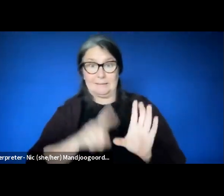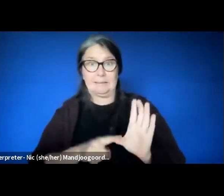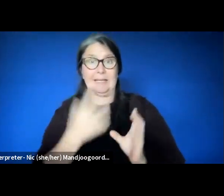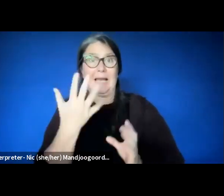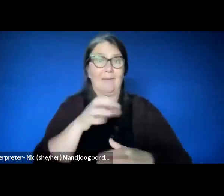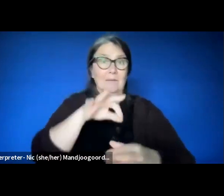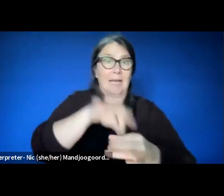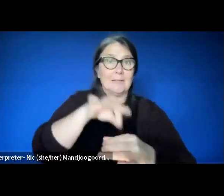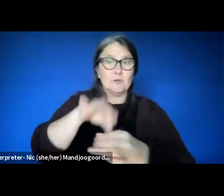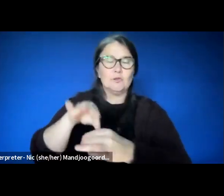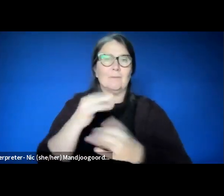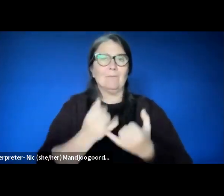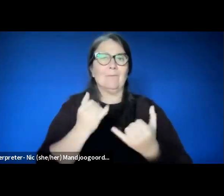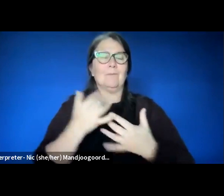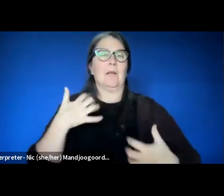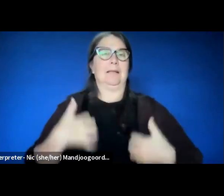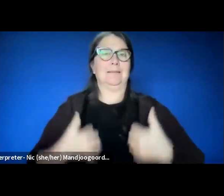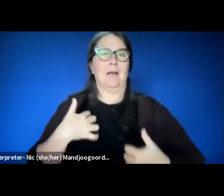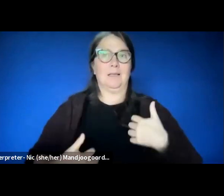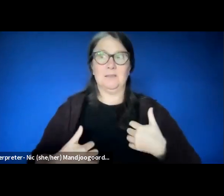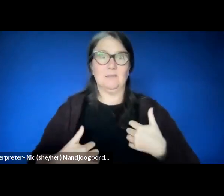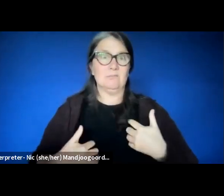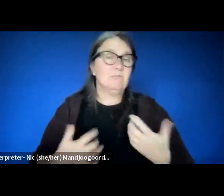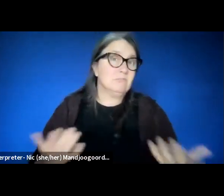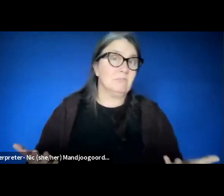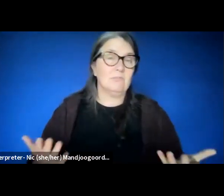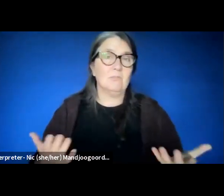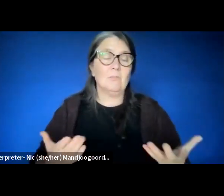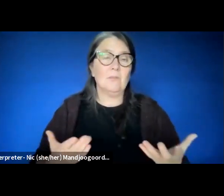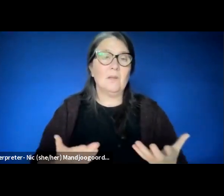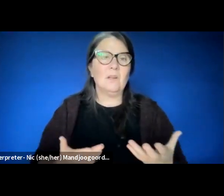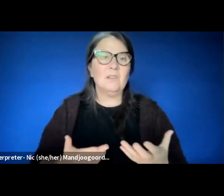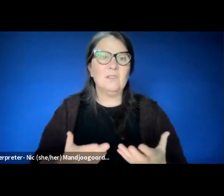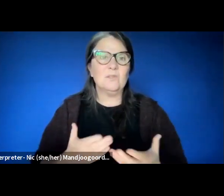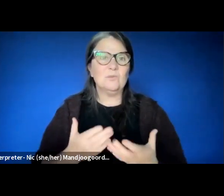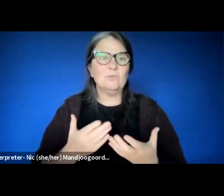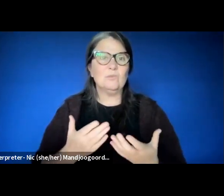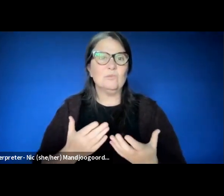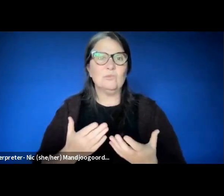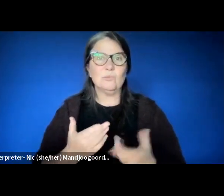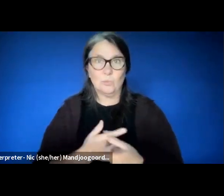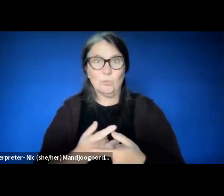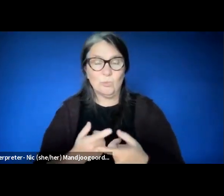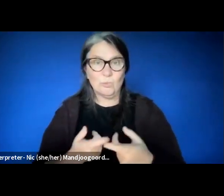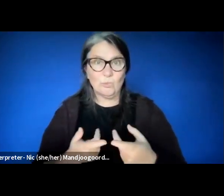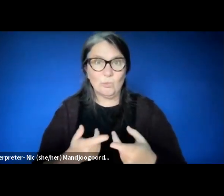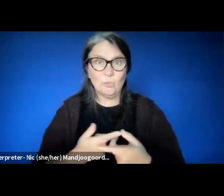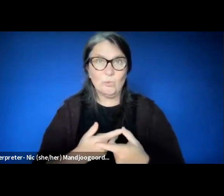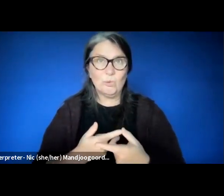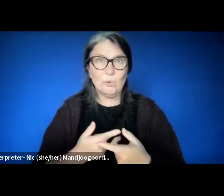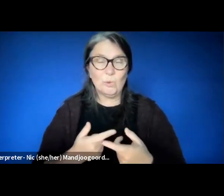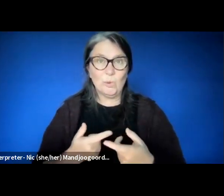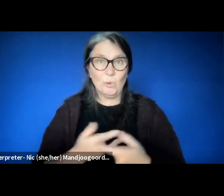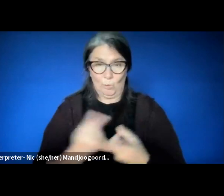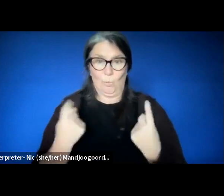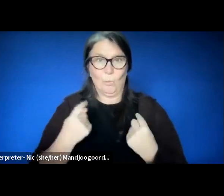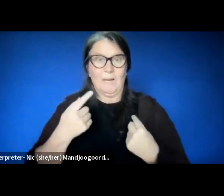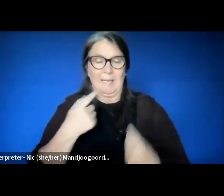alone, but this you've got election coming up, which is super exciting so critical moment for us to. get secure real commitment to see you commitment to seeing, you know,